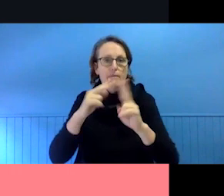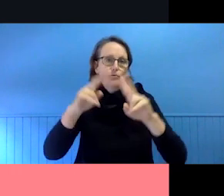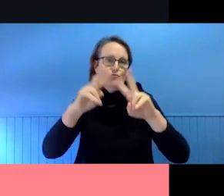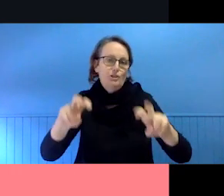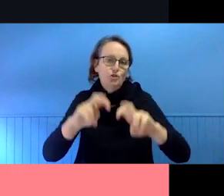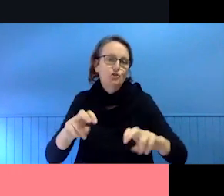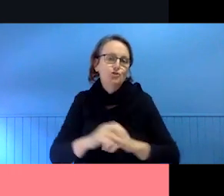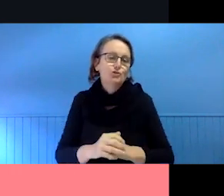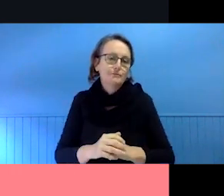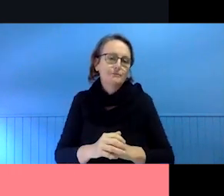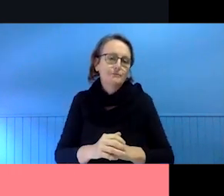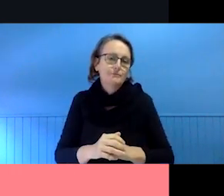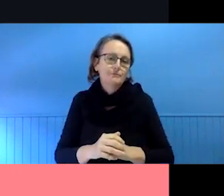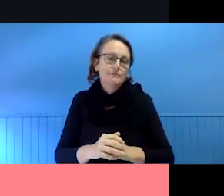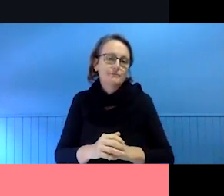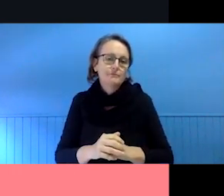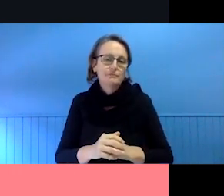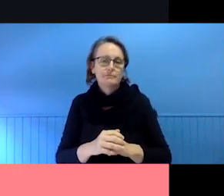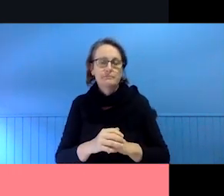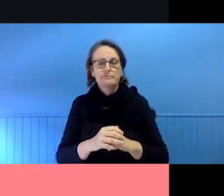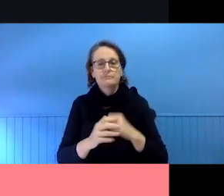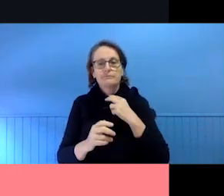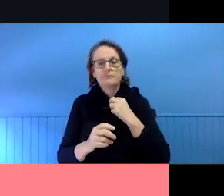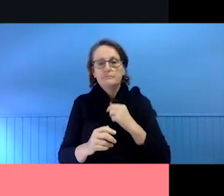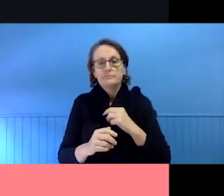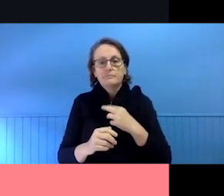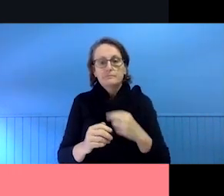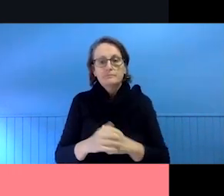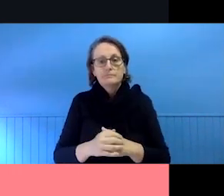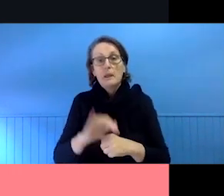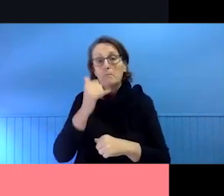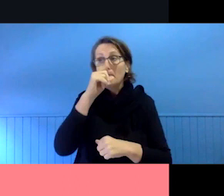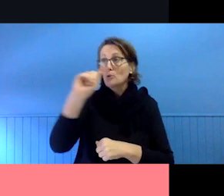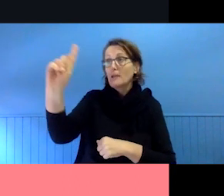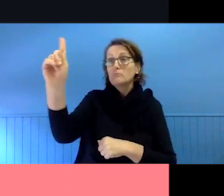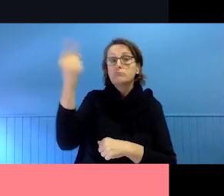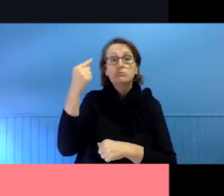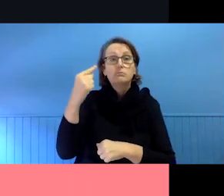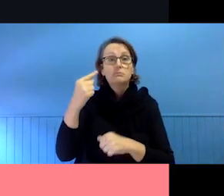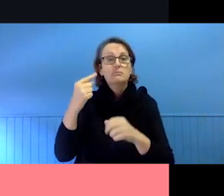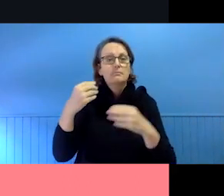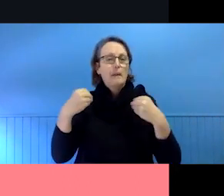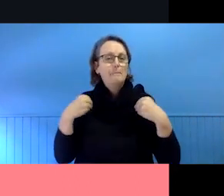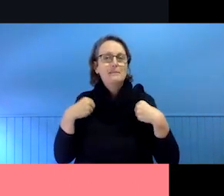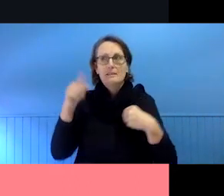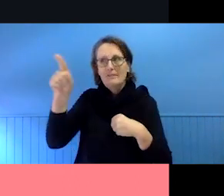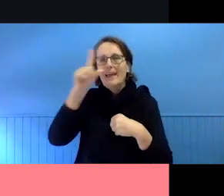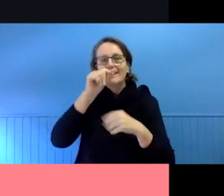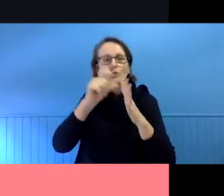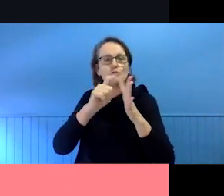I would highly recommend if it's available to you, to hire a research company to do quantitative research. That means actually